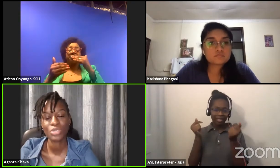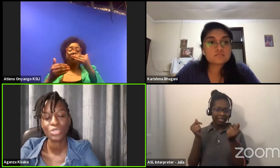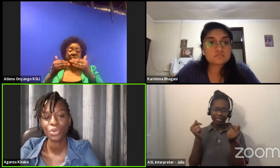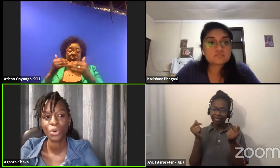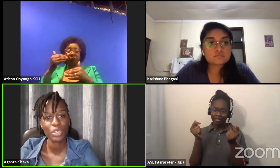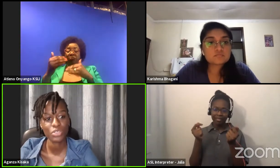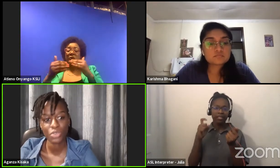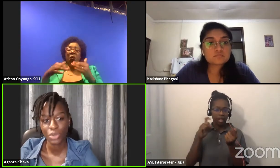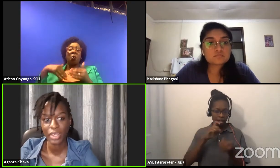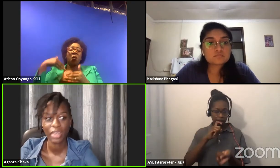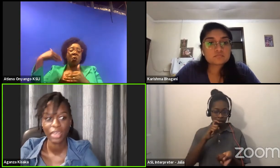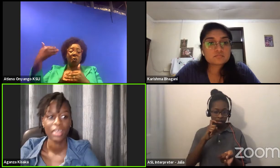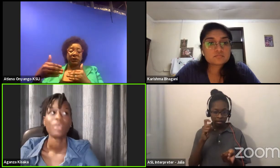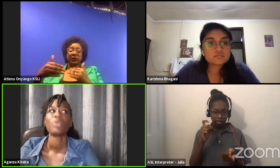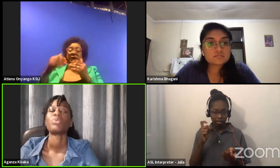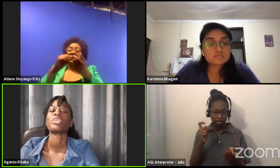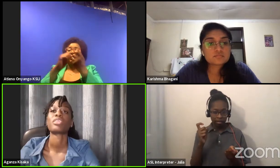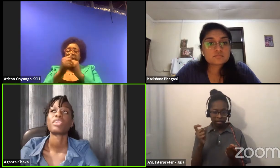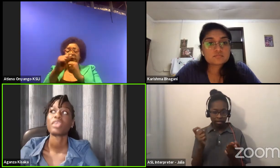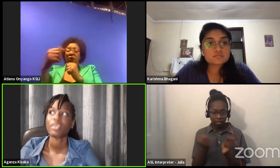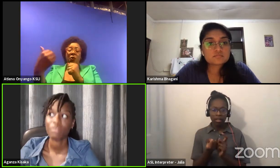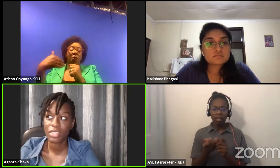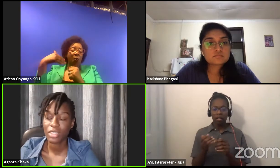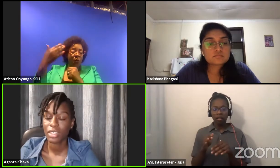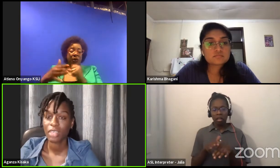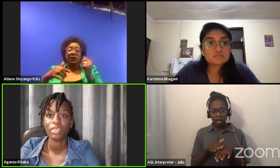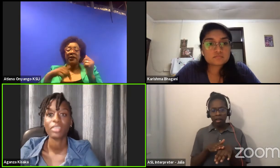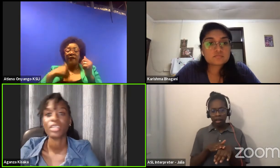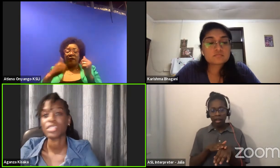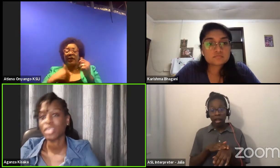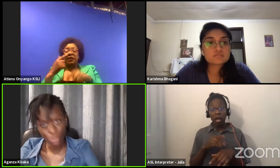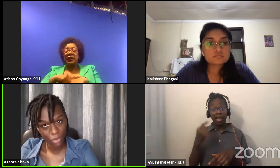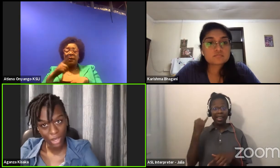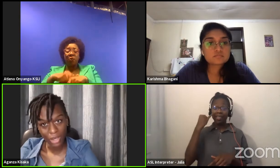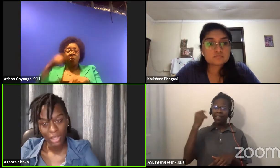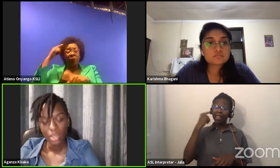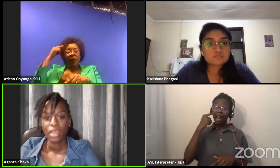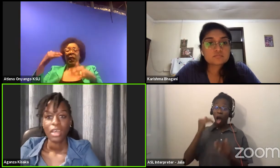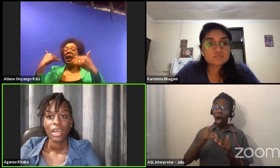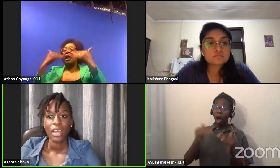it's always growing, when you think you've reached the level based on a new one.